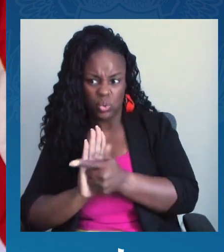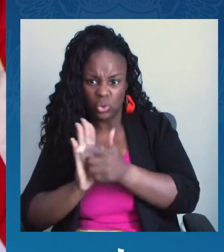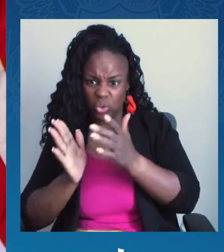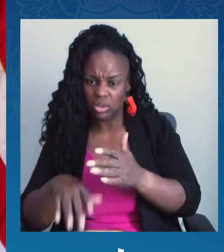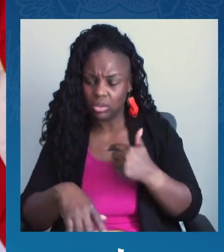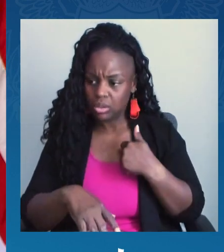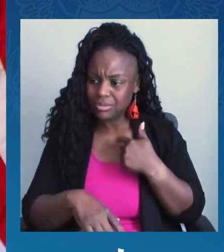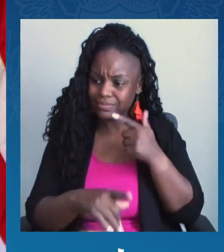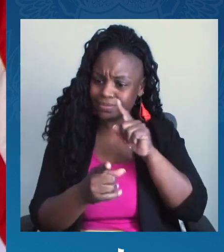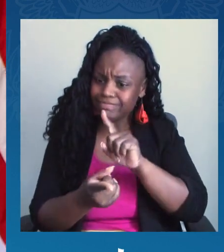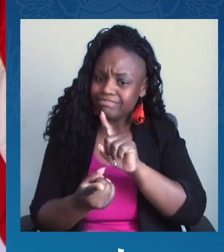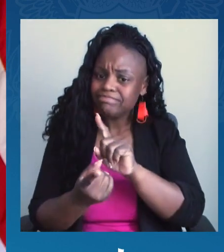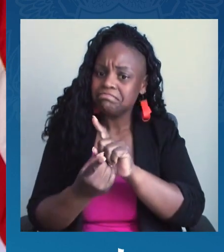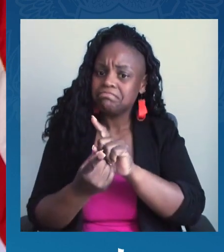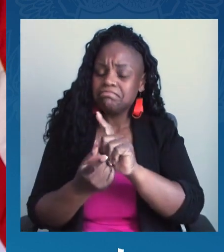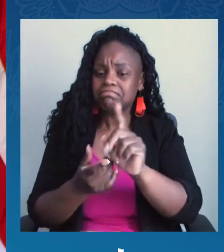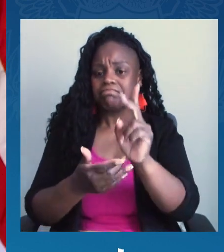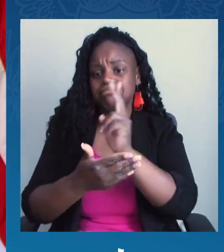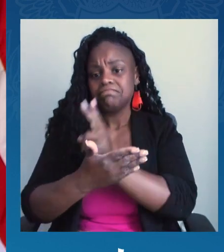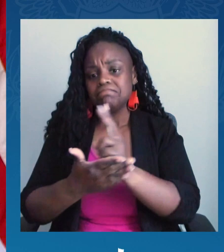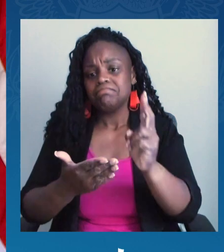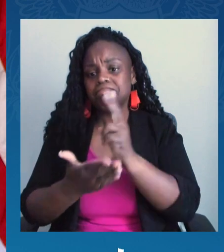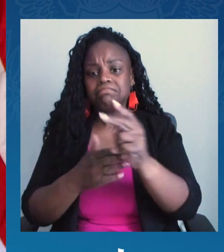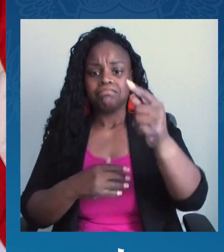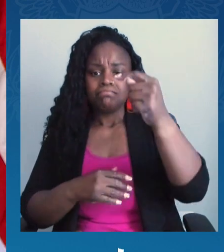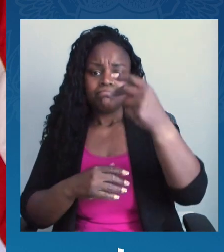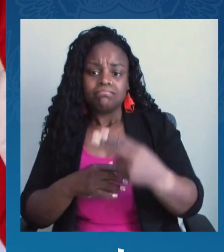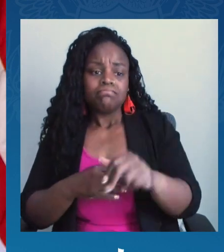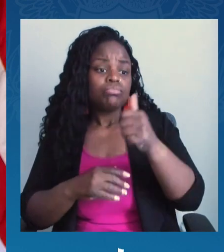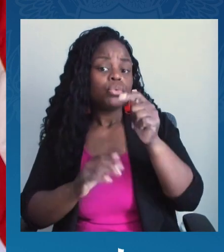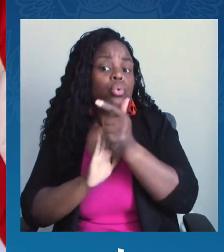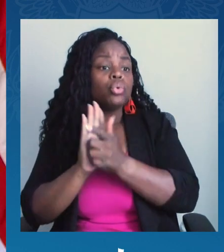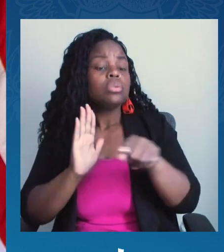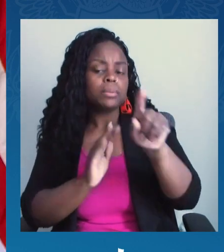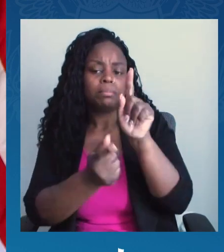No other prosecutor had met with them. And I would meet with those mothers mostly,